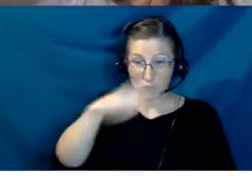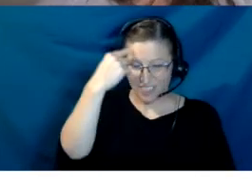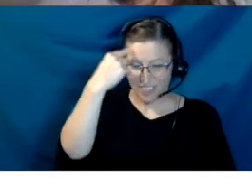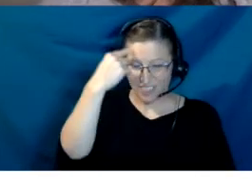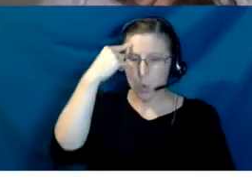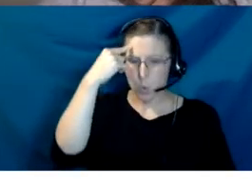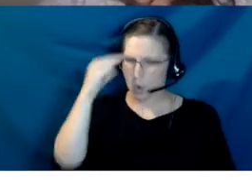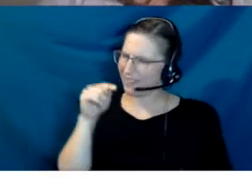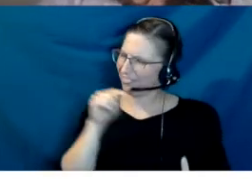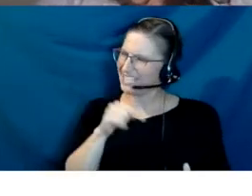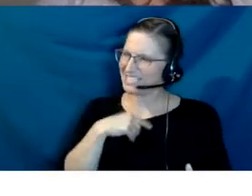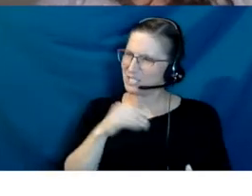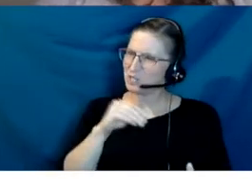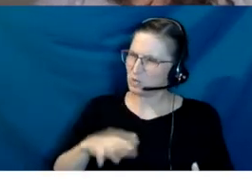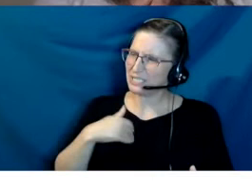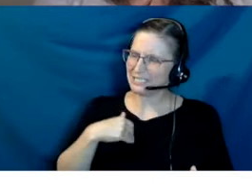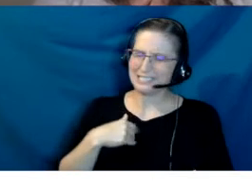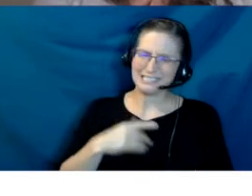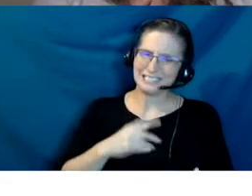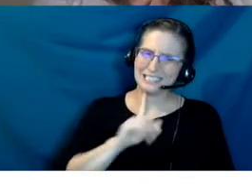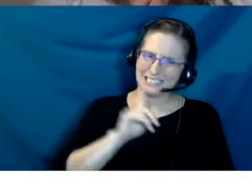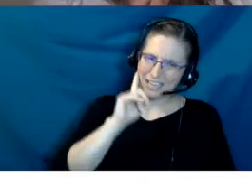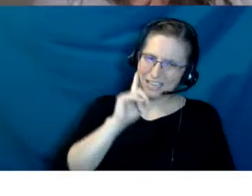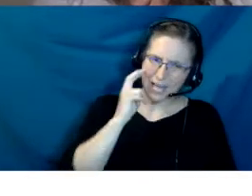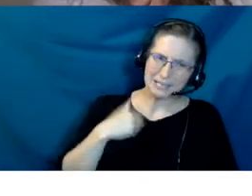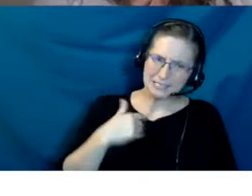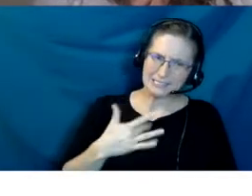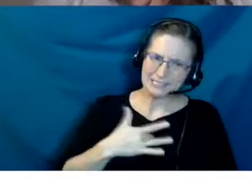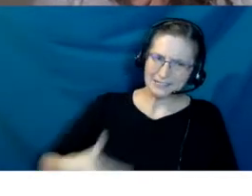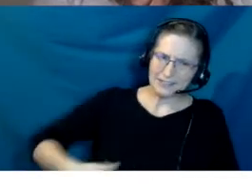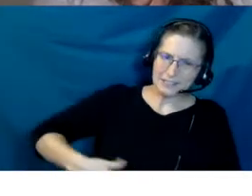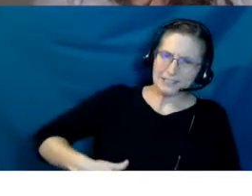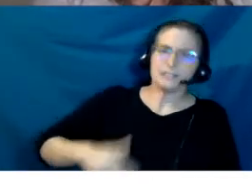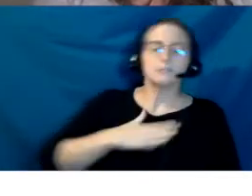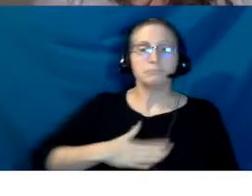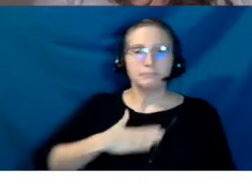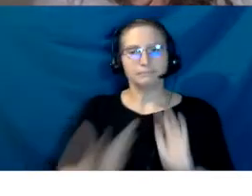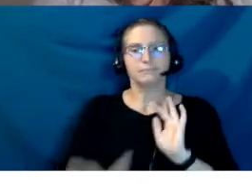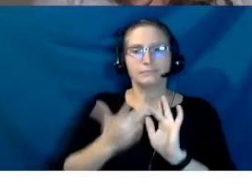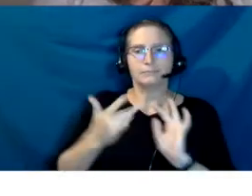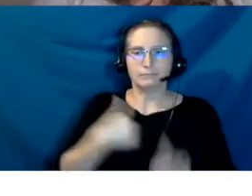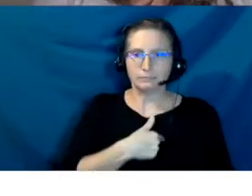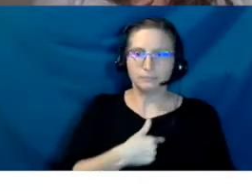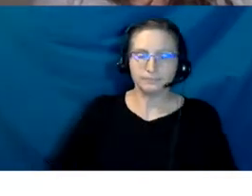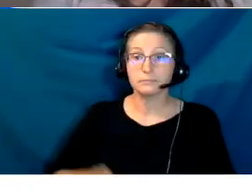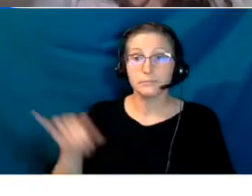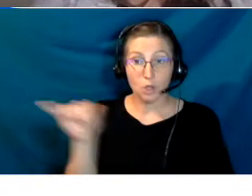is a link on this slide. And it's also on the resource slide later on in the presentation.